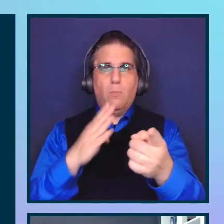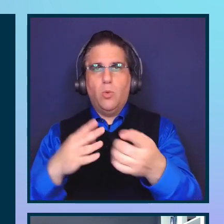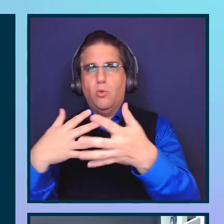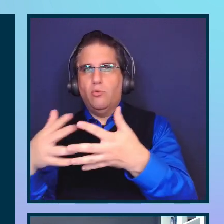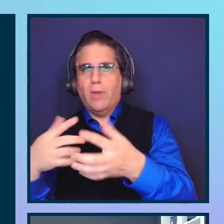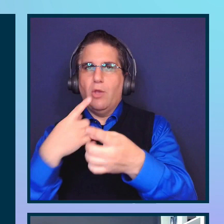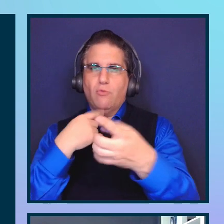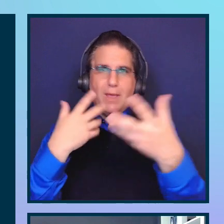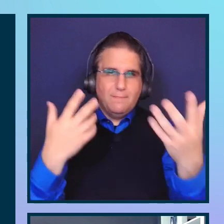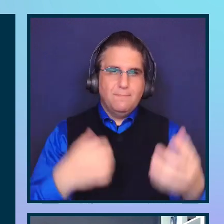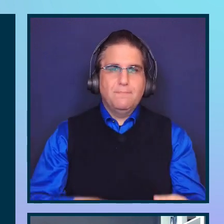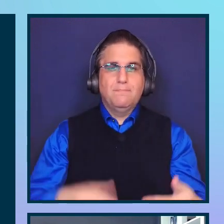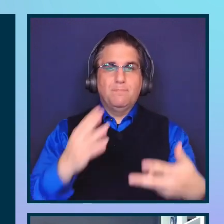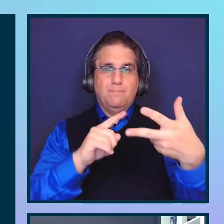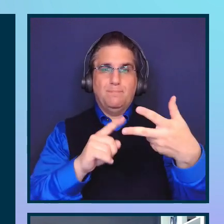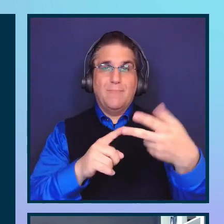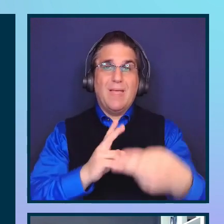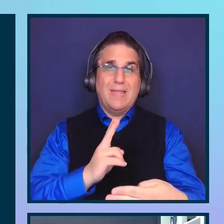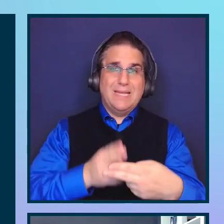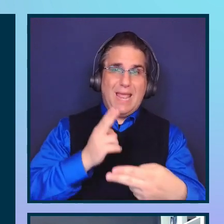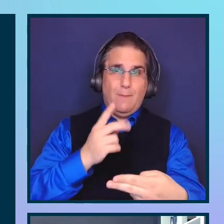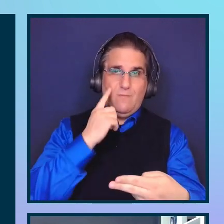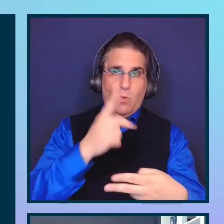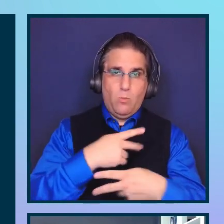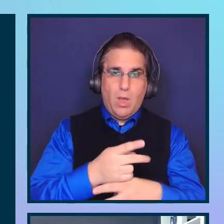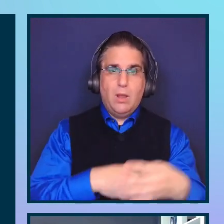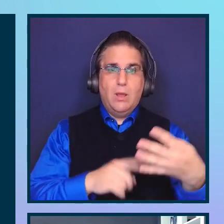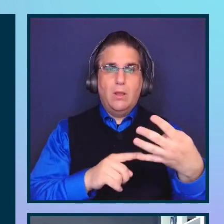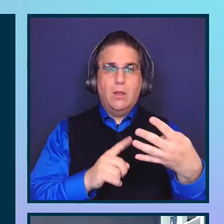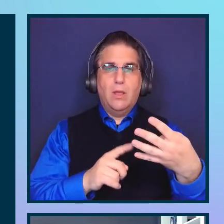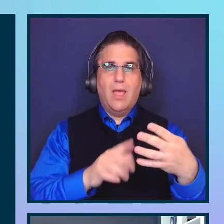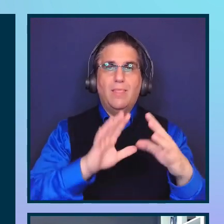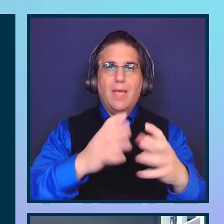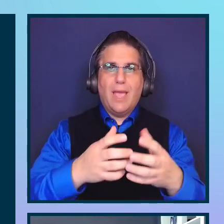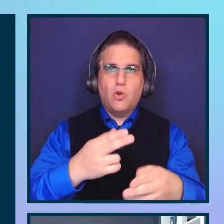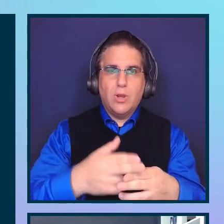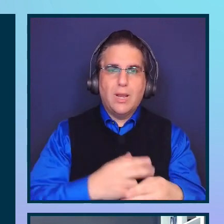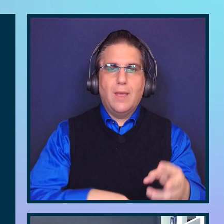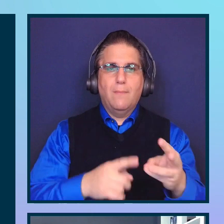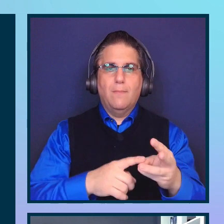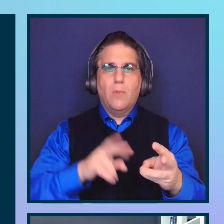the product name, the category name, the ratings, the price, the call to action, right?